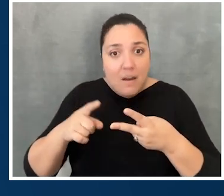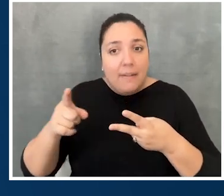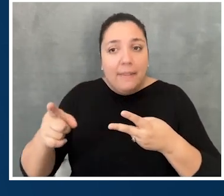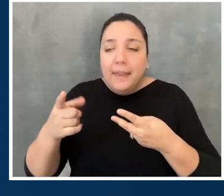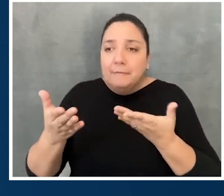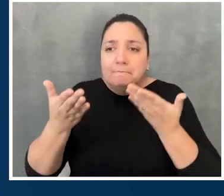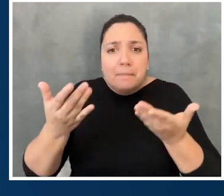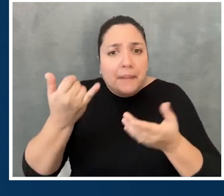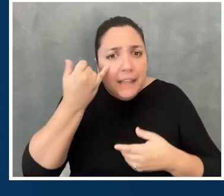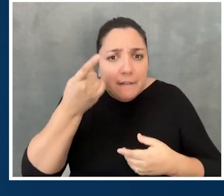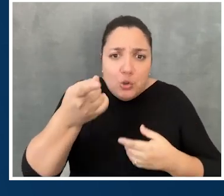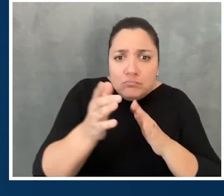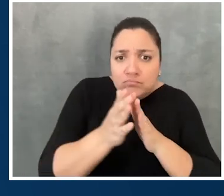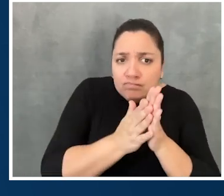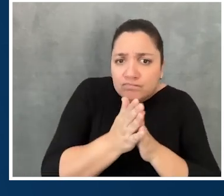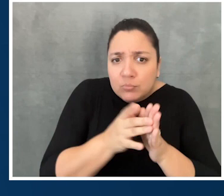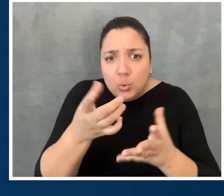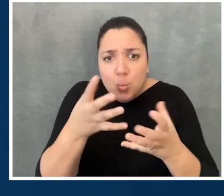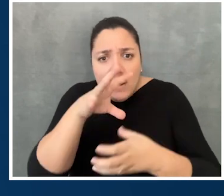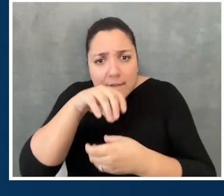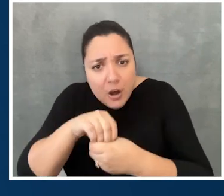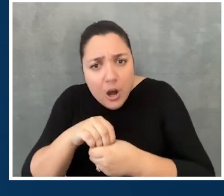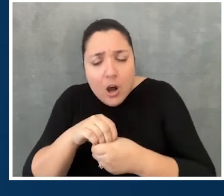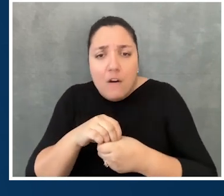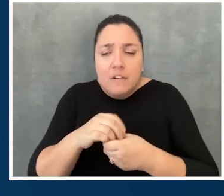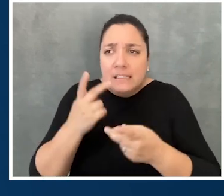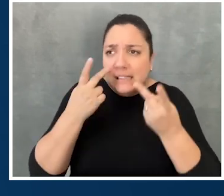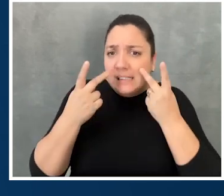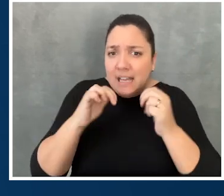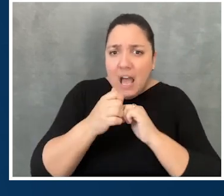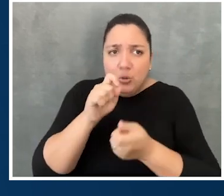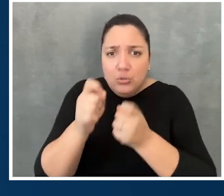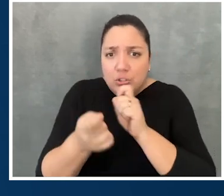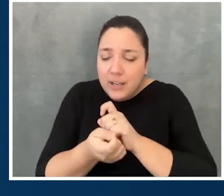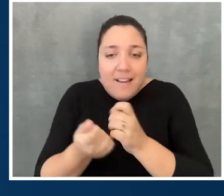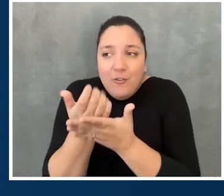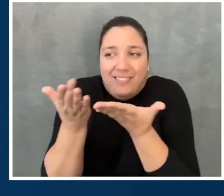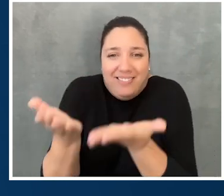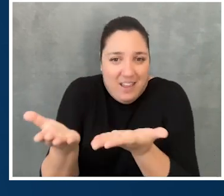if you want to do something, if you want to see how you can make a difference, it's all there for you.